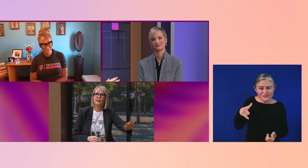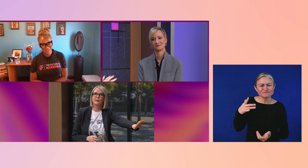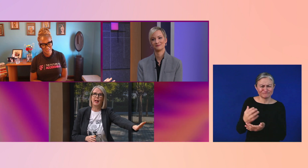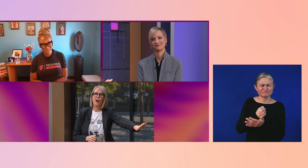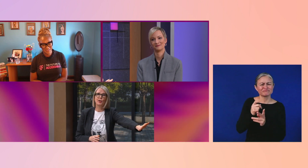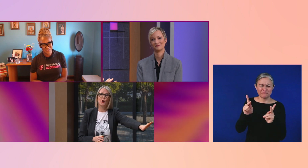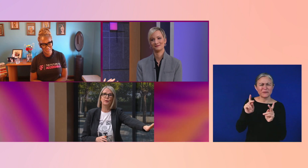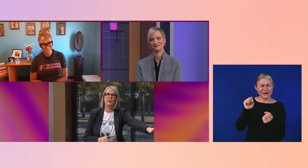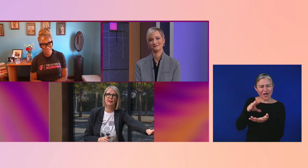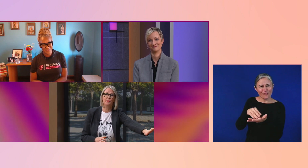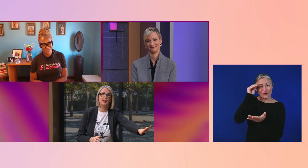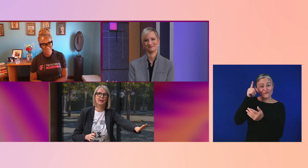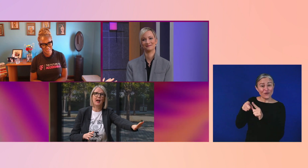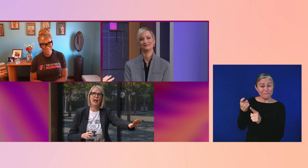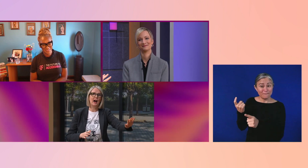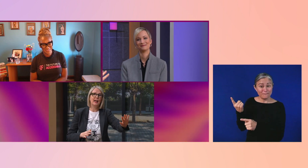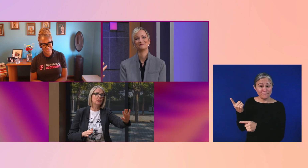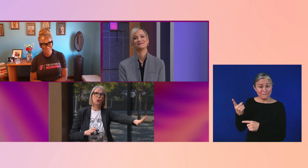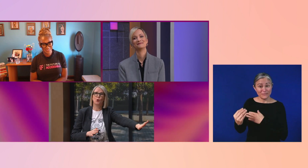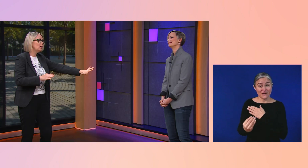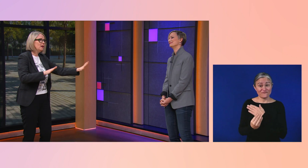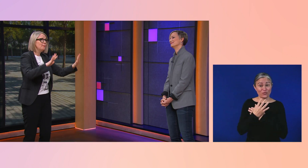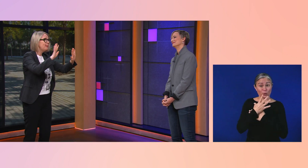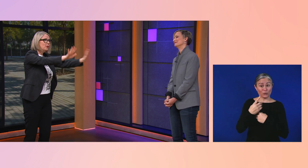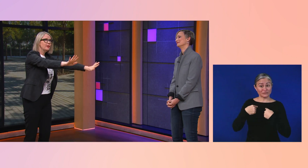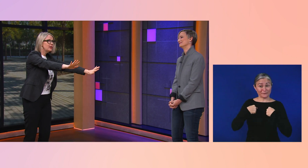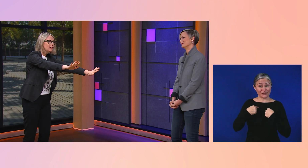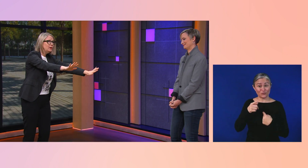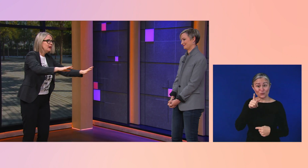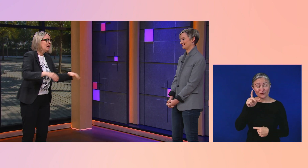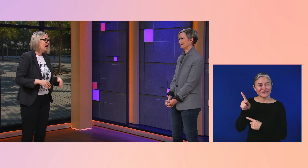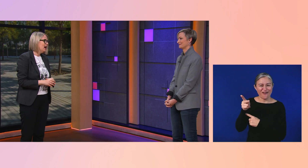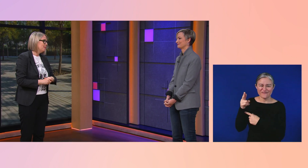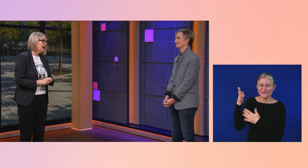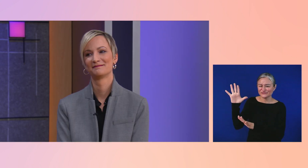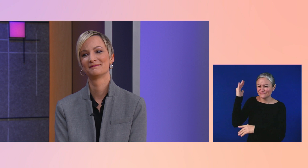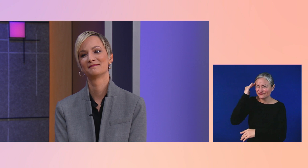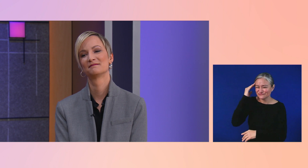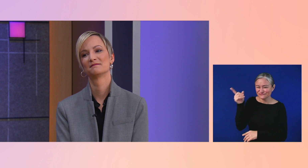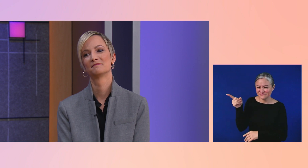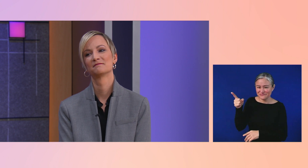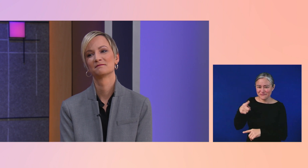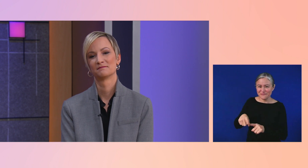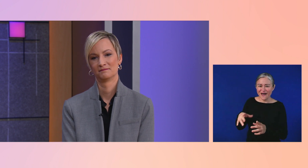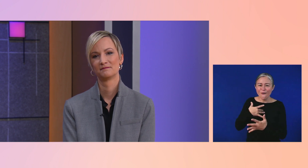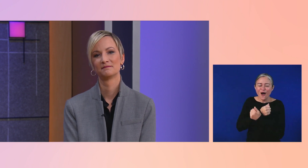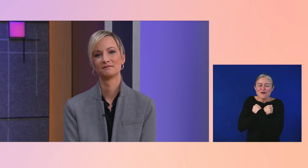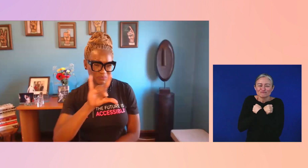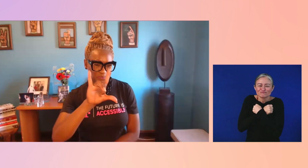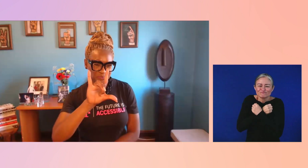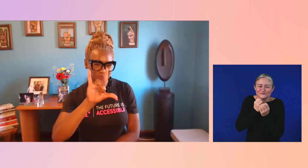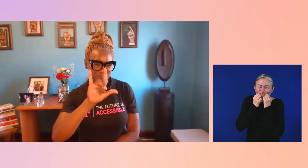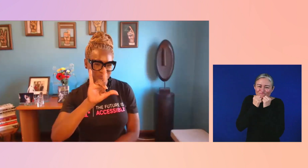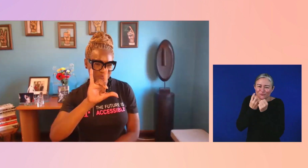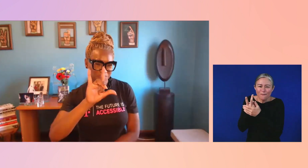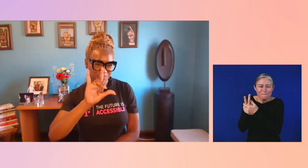KR knows this, but I adore both of you. I just thank you so much for being here today.